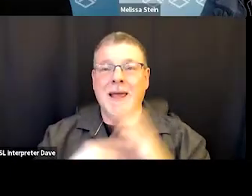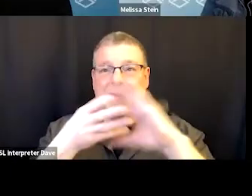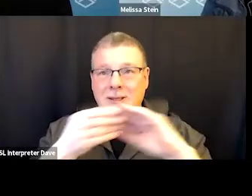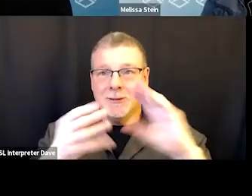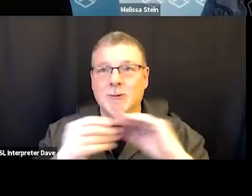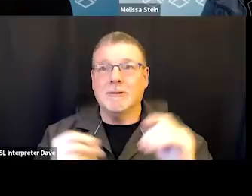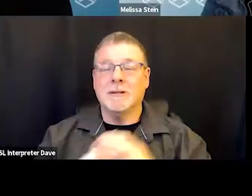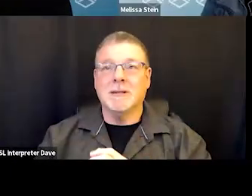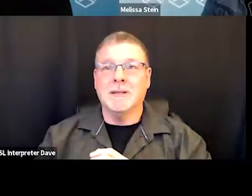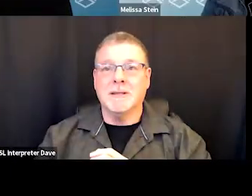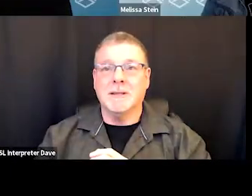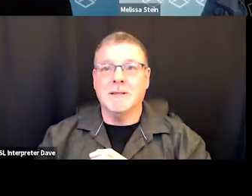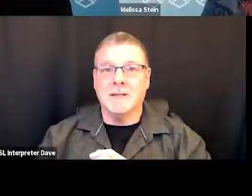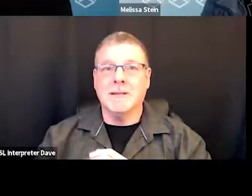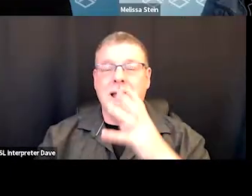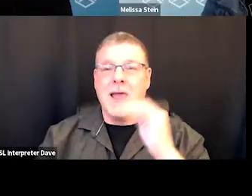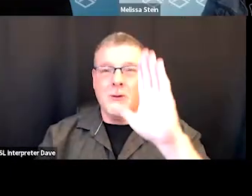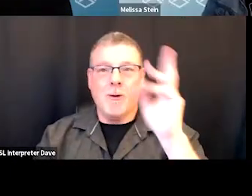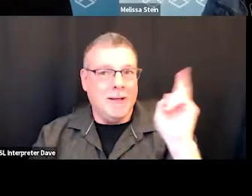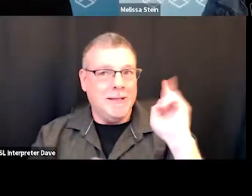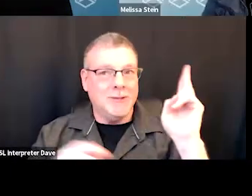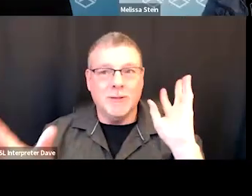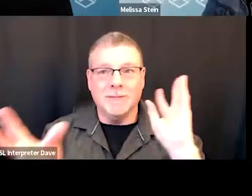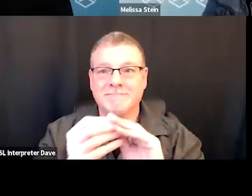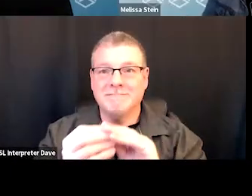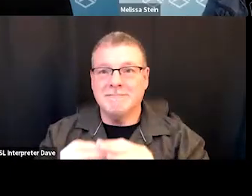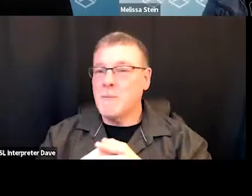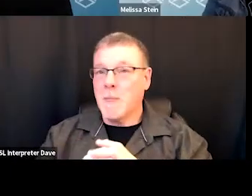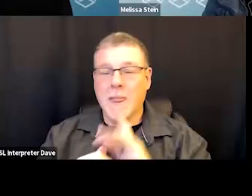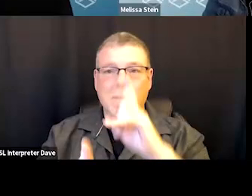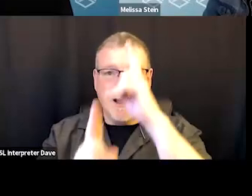as well as the sense of history you've had in this field. It's been an honor to hear from you.